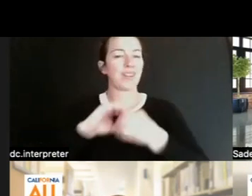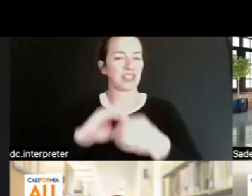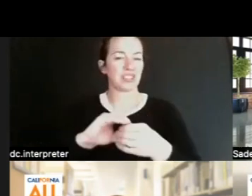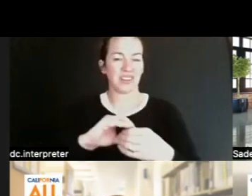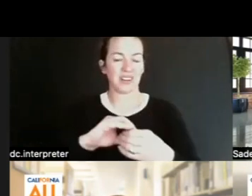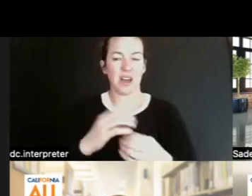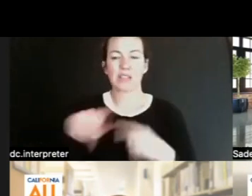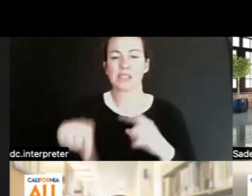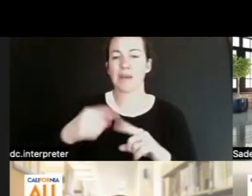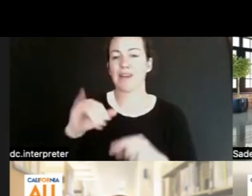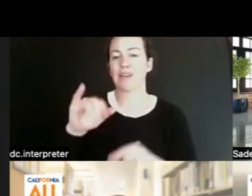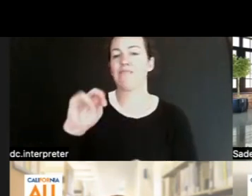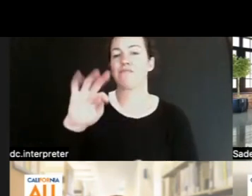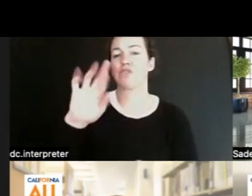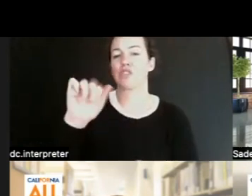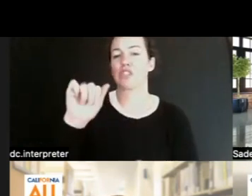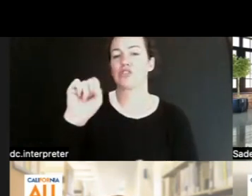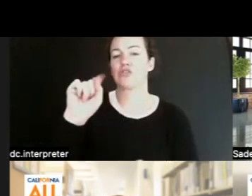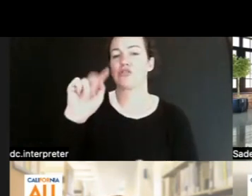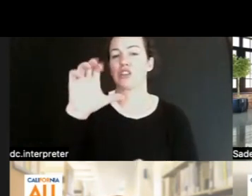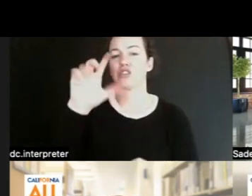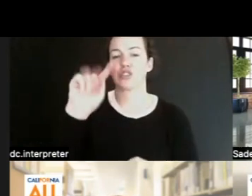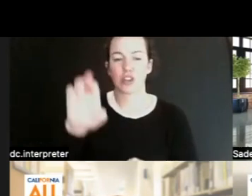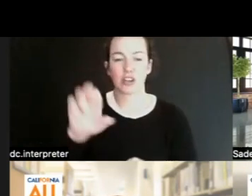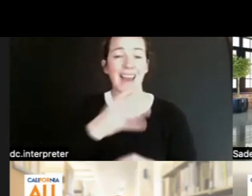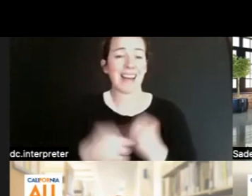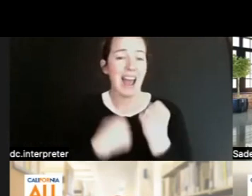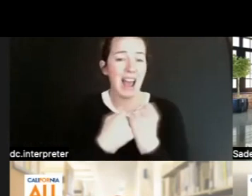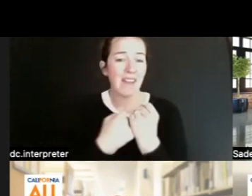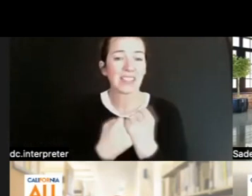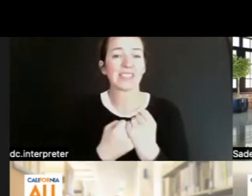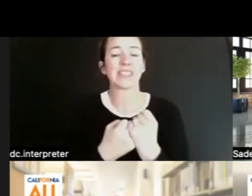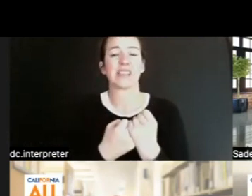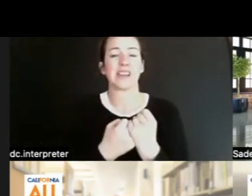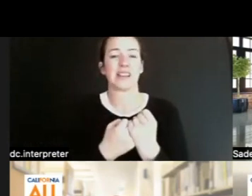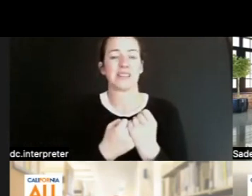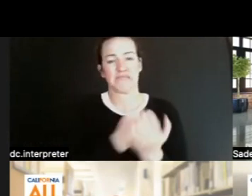it's about advocacy, it's also about all the way from anchor institutions all the way over I won't